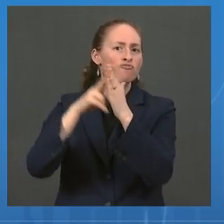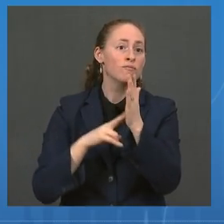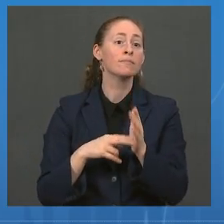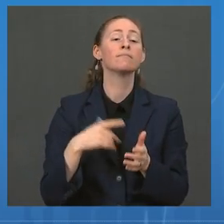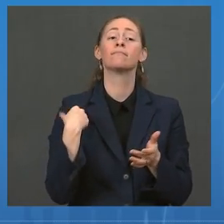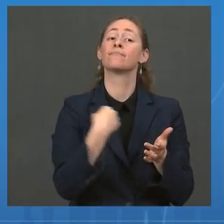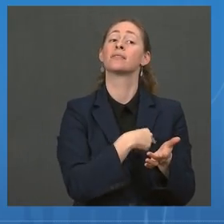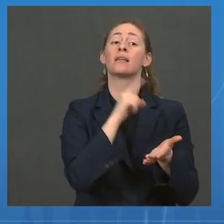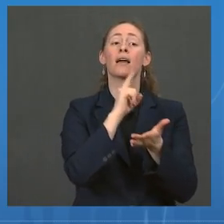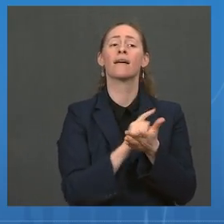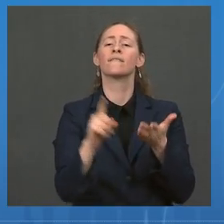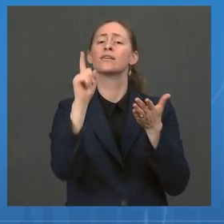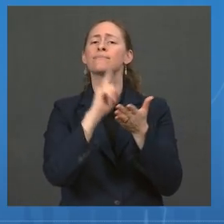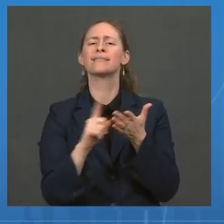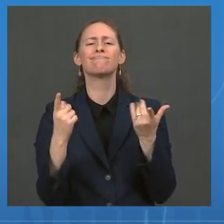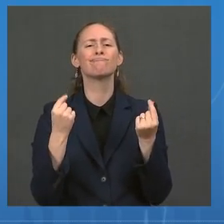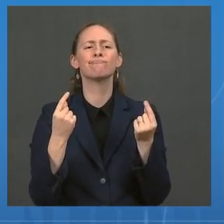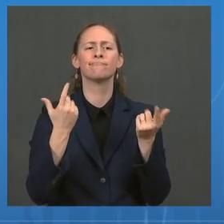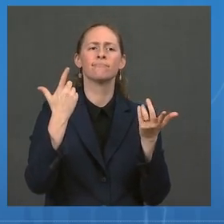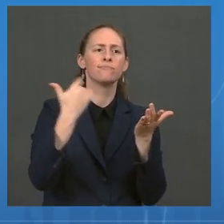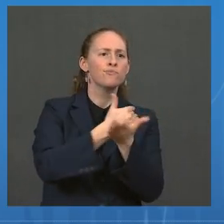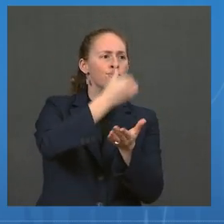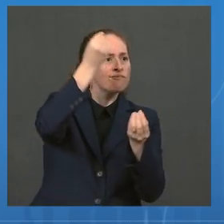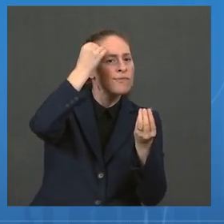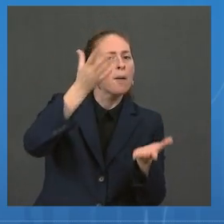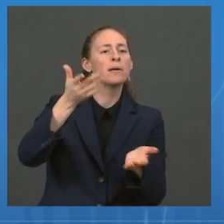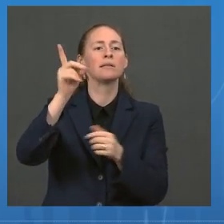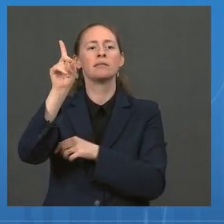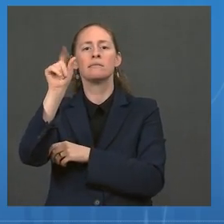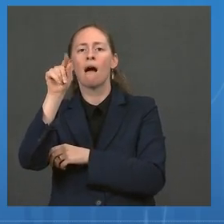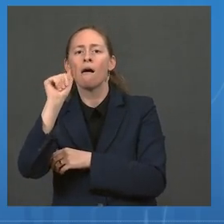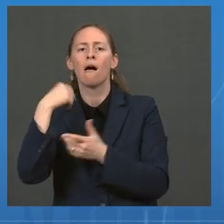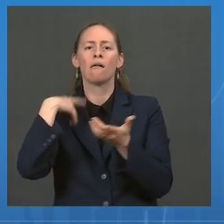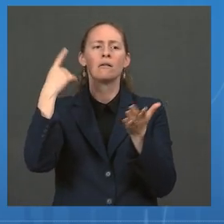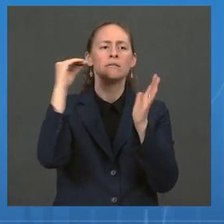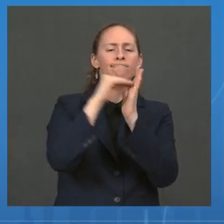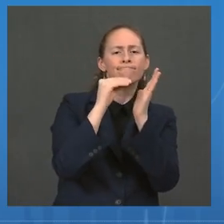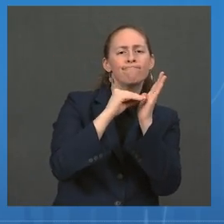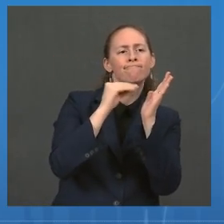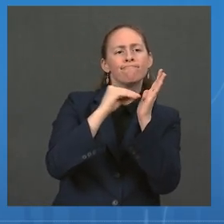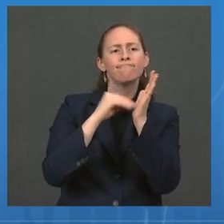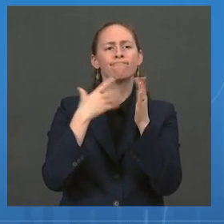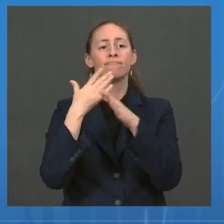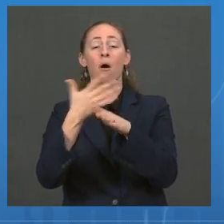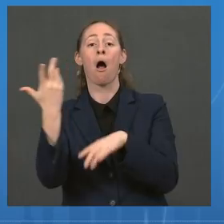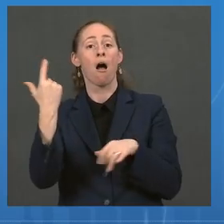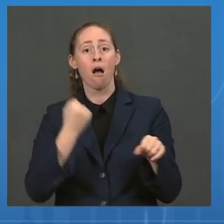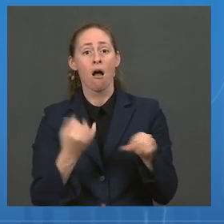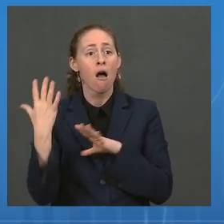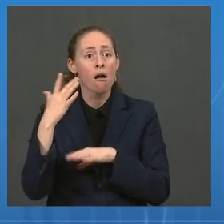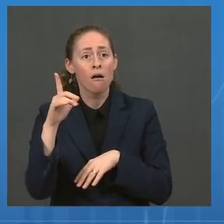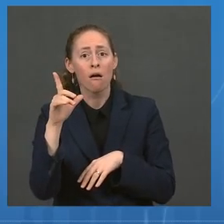on outpatient influenza-like illness, laboratory-confirmed hospitalizations, and influenza-related deaths.